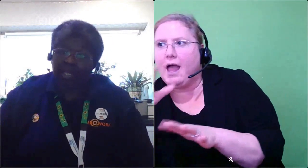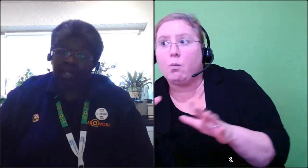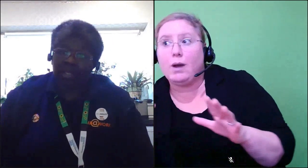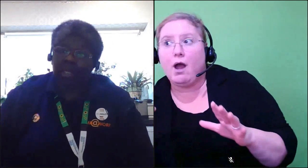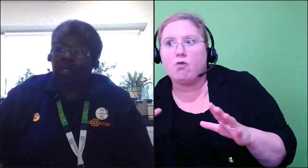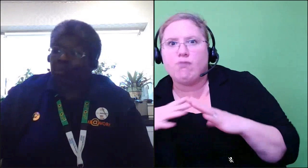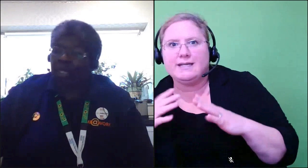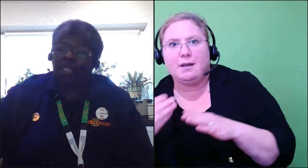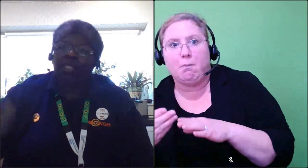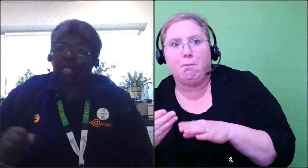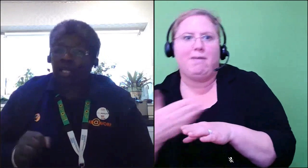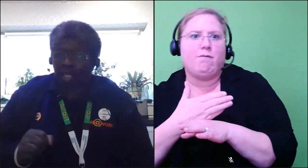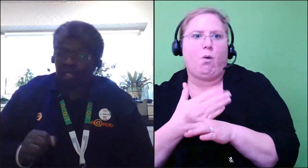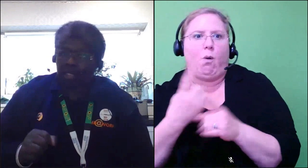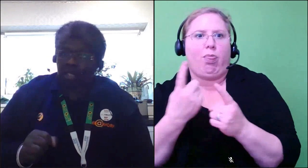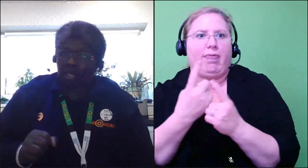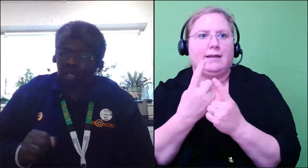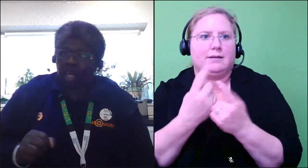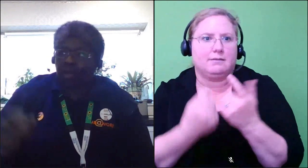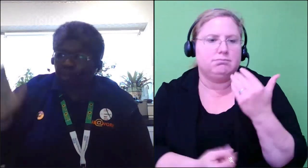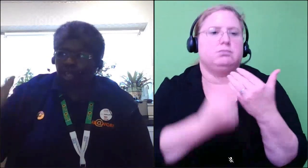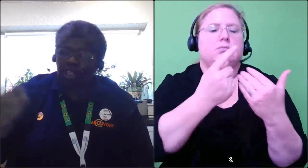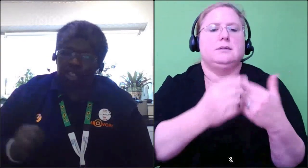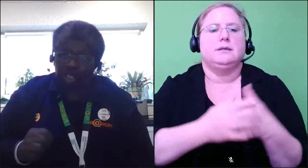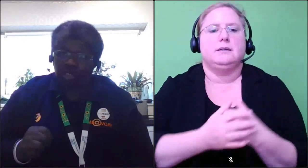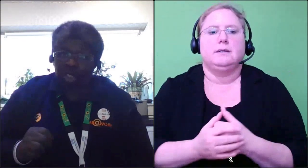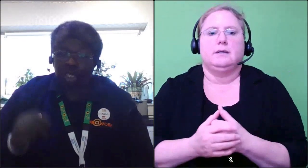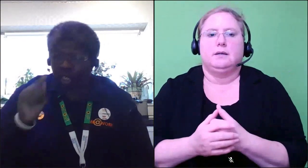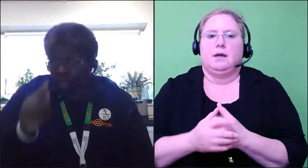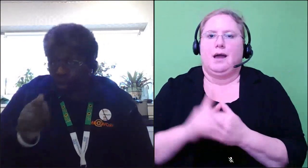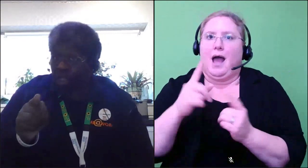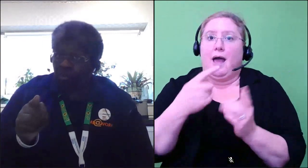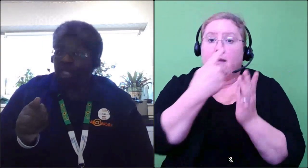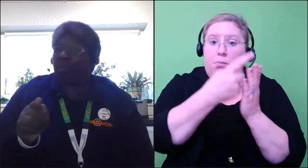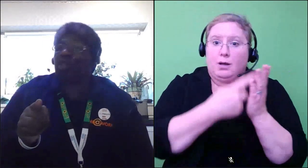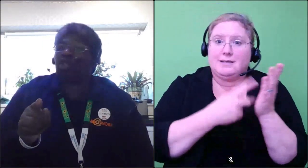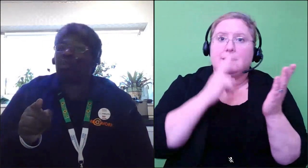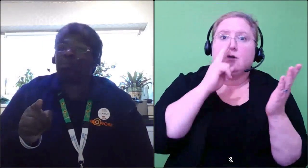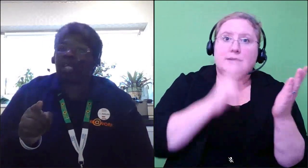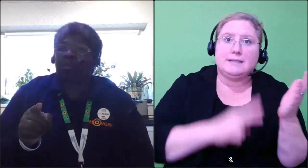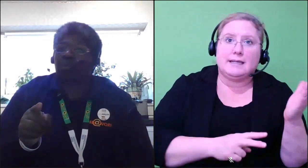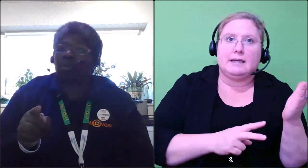Hence meetings like this and the policies that you see, including the reasonable adjustment